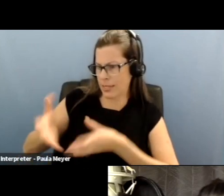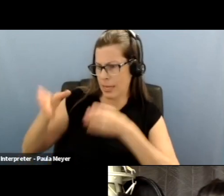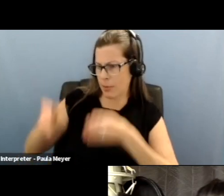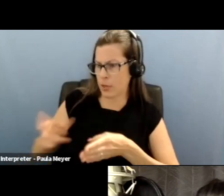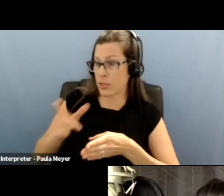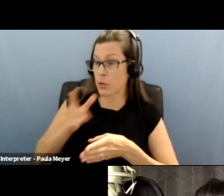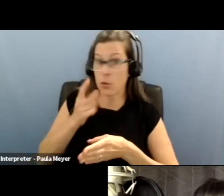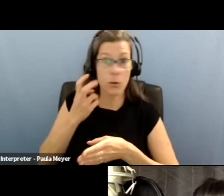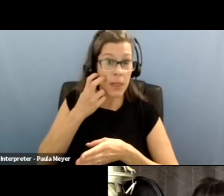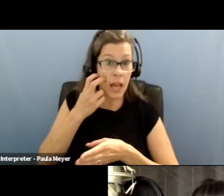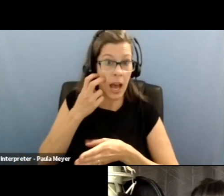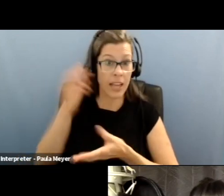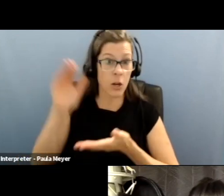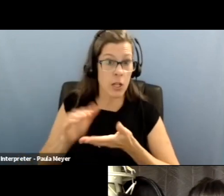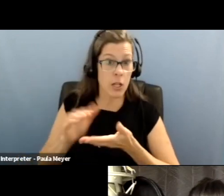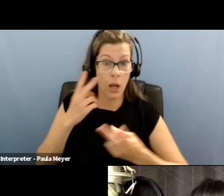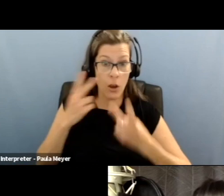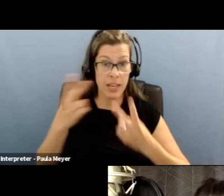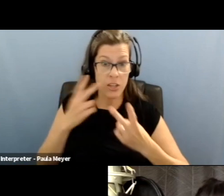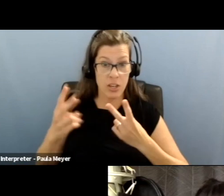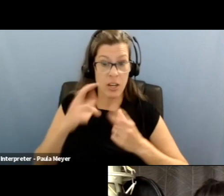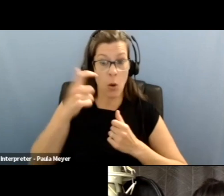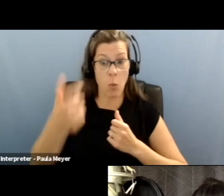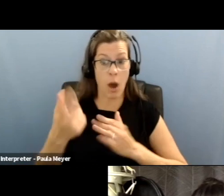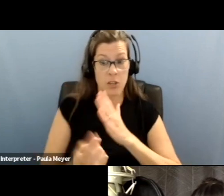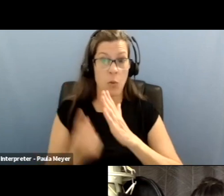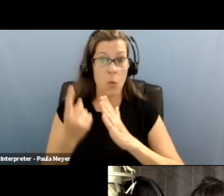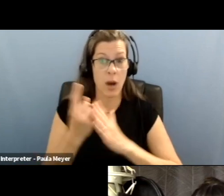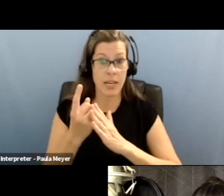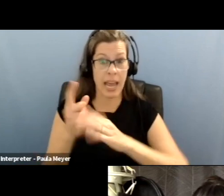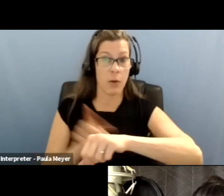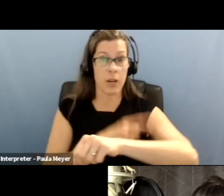to watch an hour long video and all of their peers are just doing a 15 minute video,